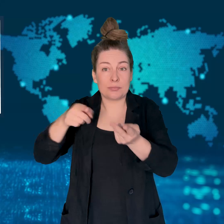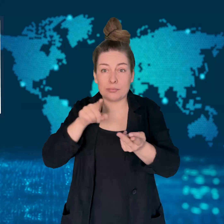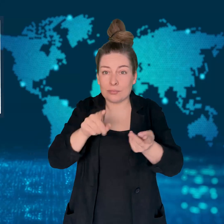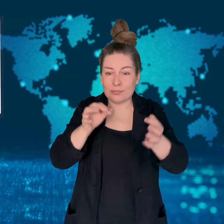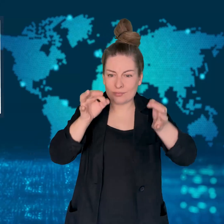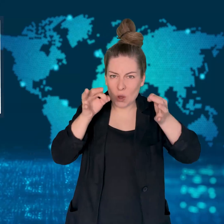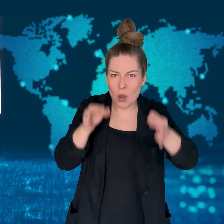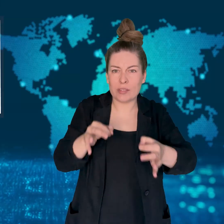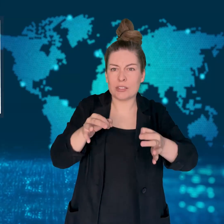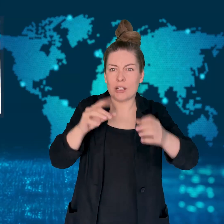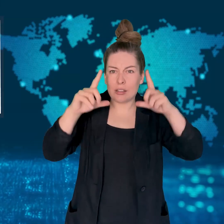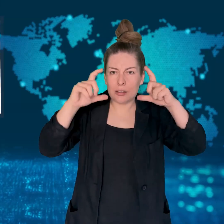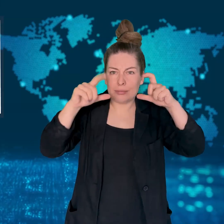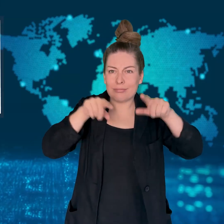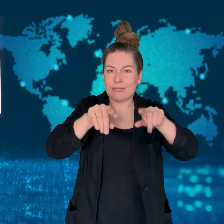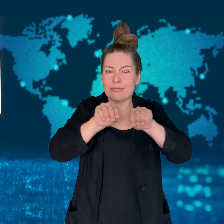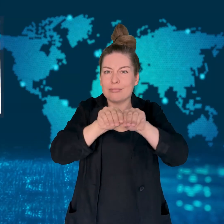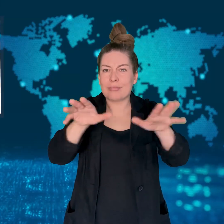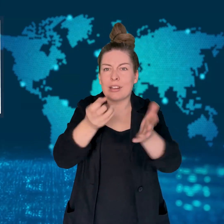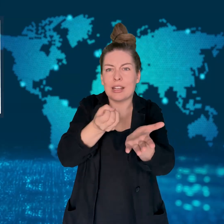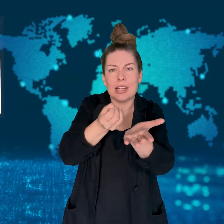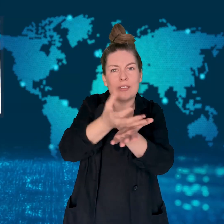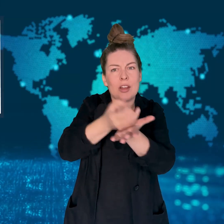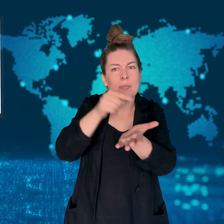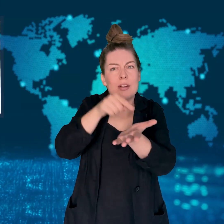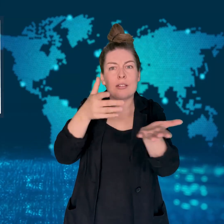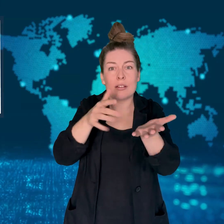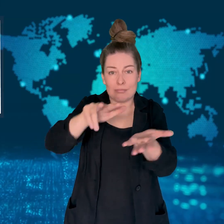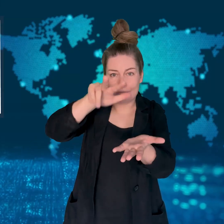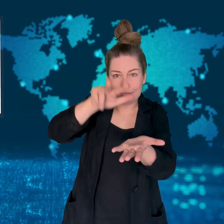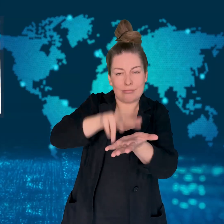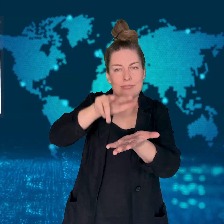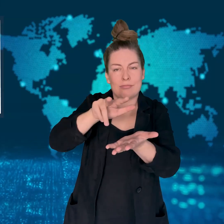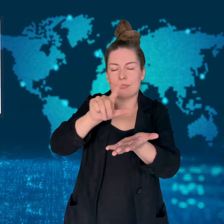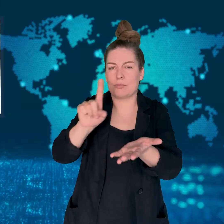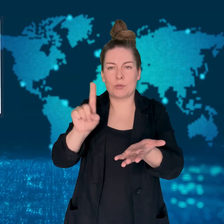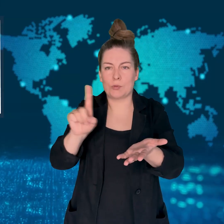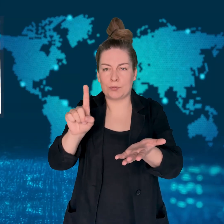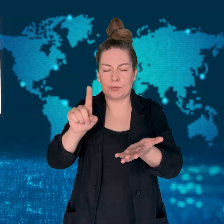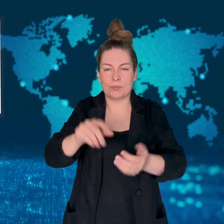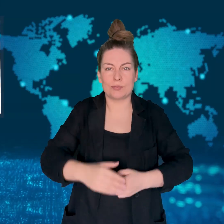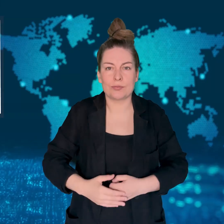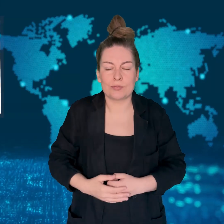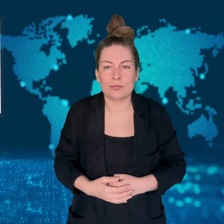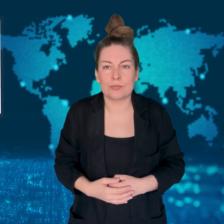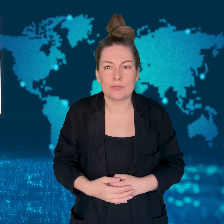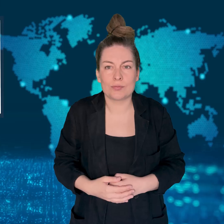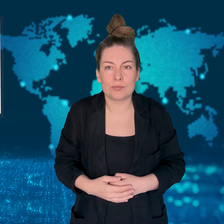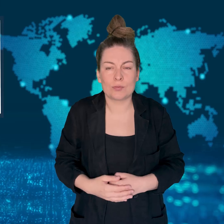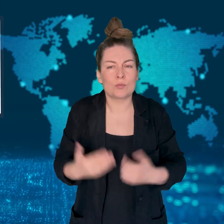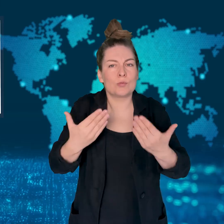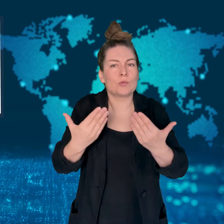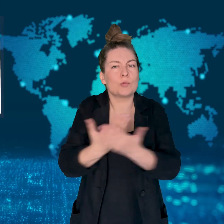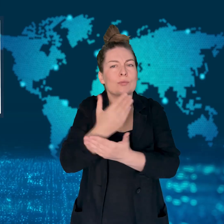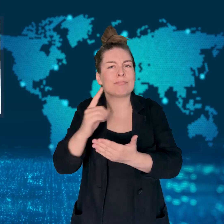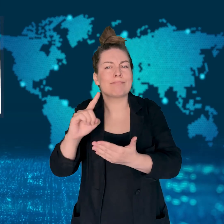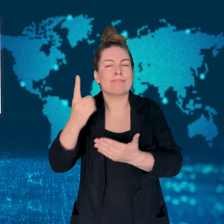Children's bodies were being carried in some of the videos.